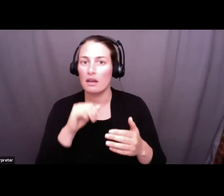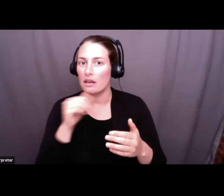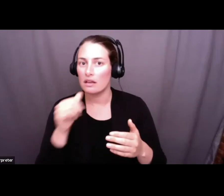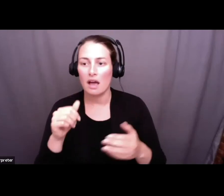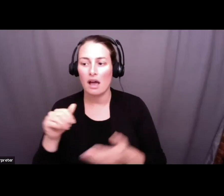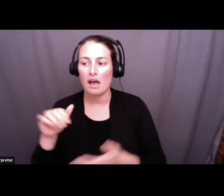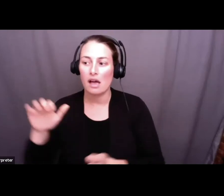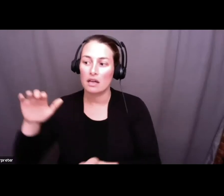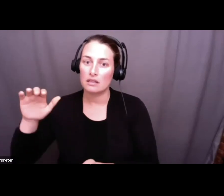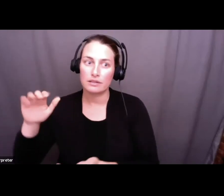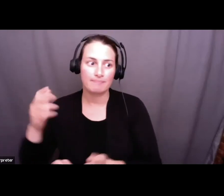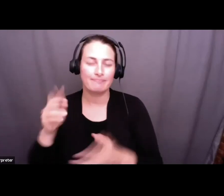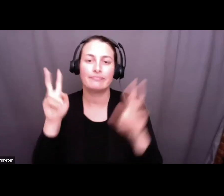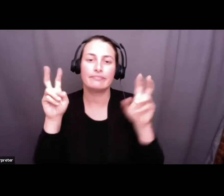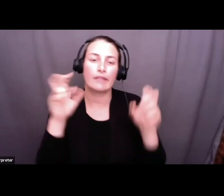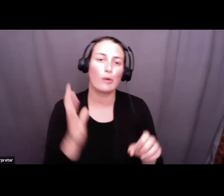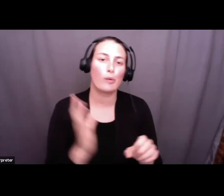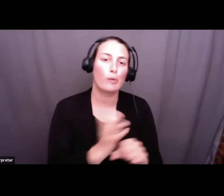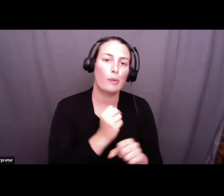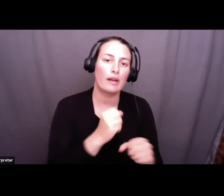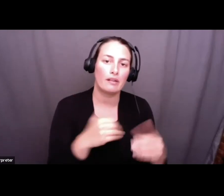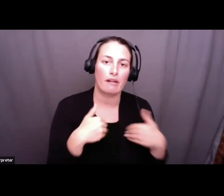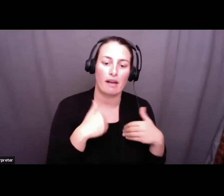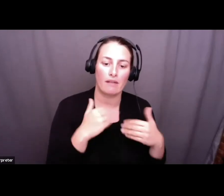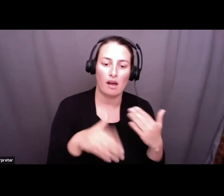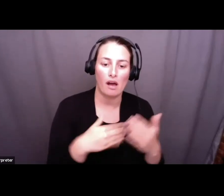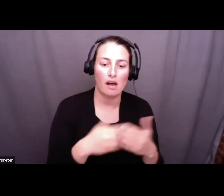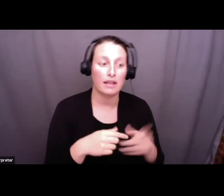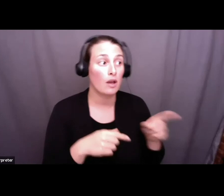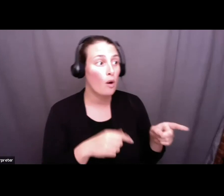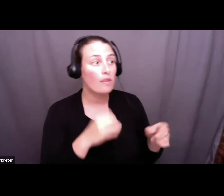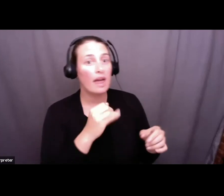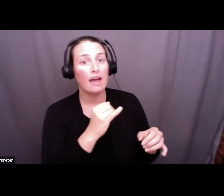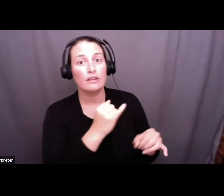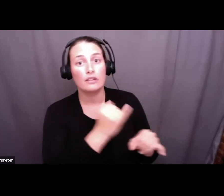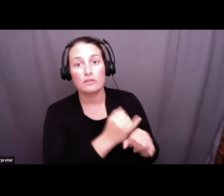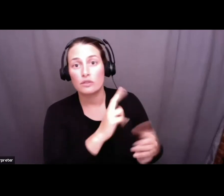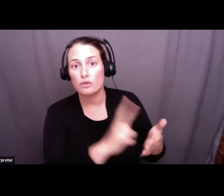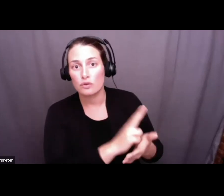process where institutions that have deep pockets and big resources and can support